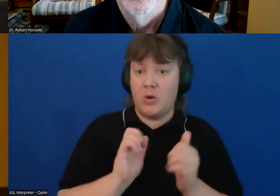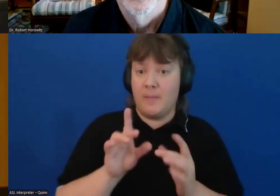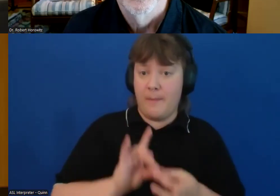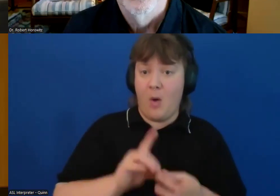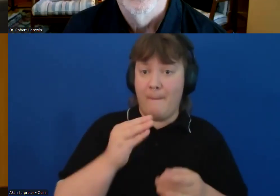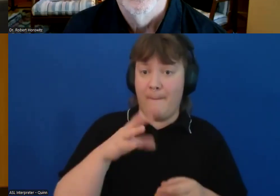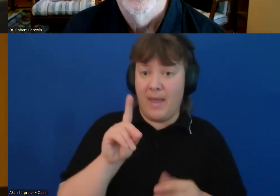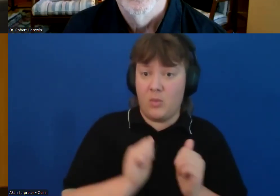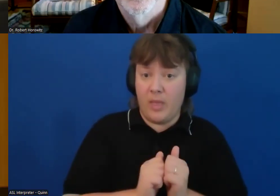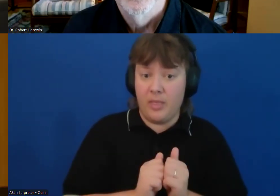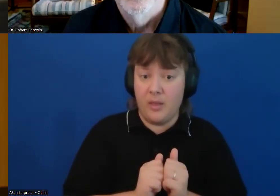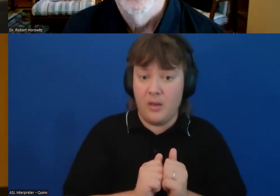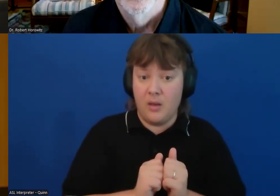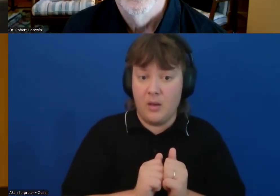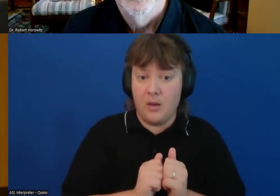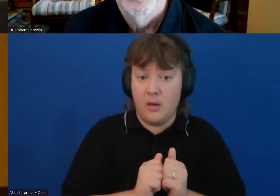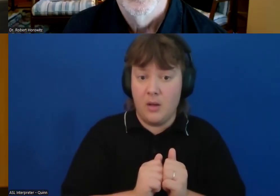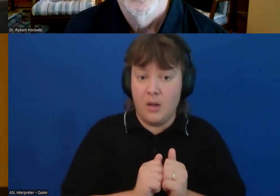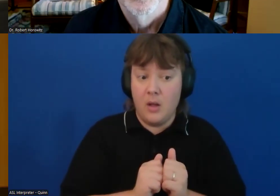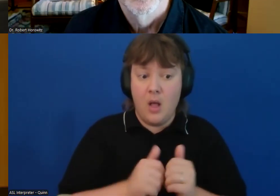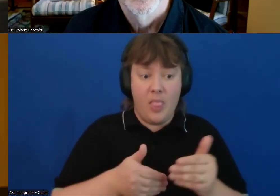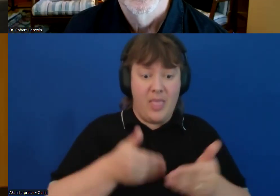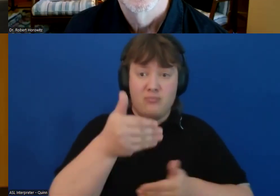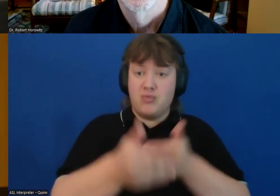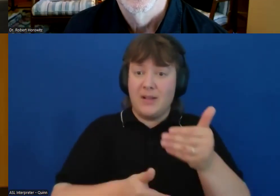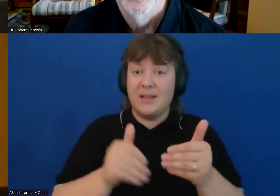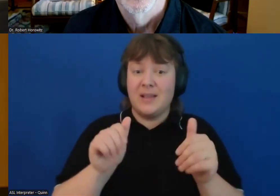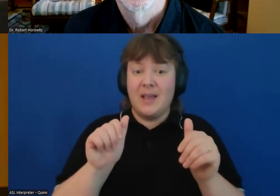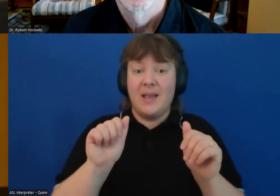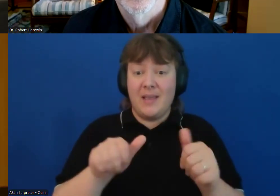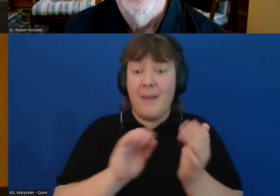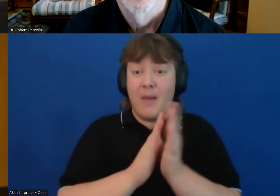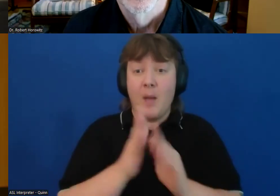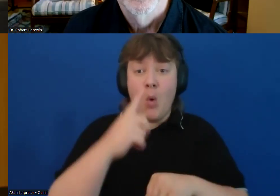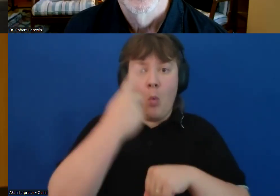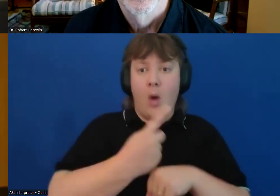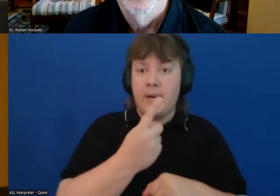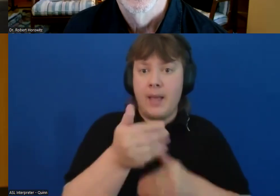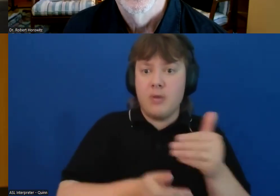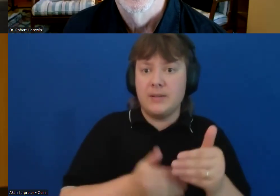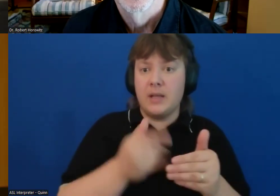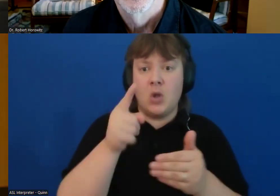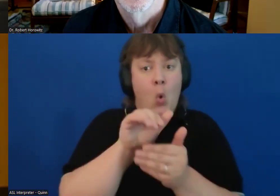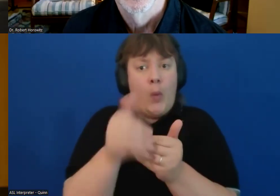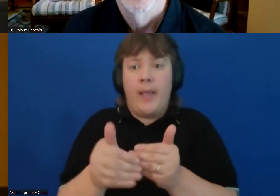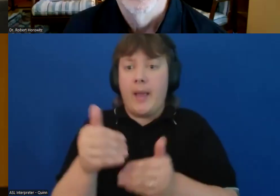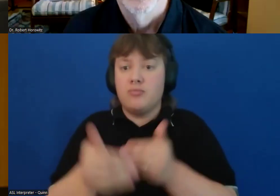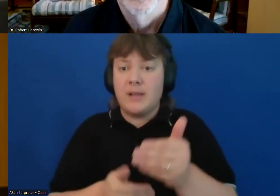can become a uh one day or a weekend process. Now you no one said anything today to suggest that. No